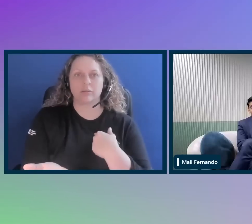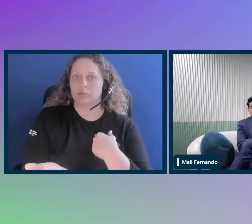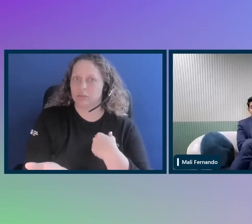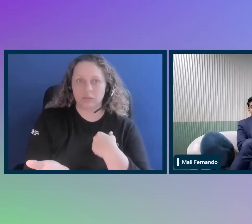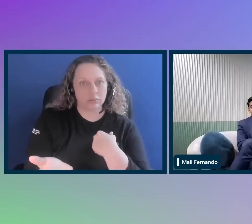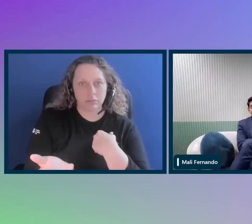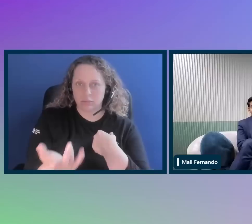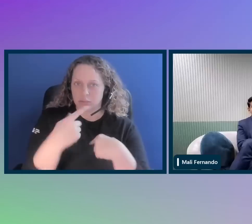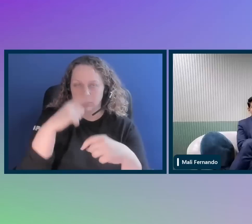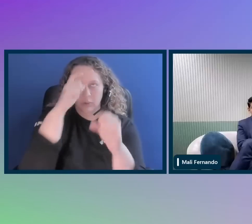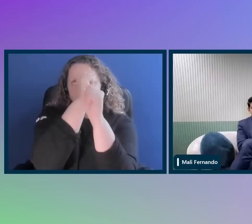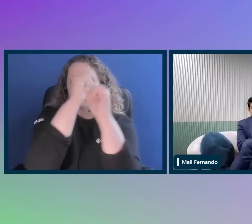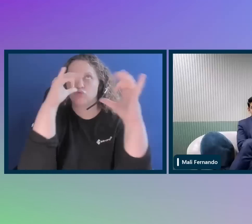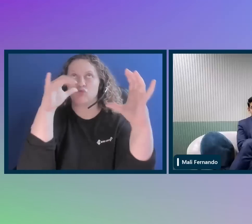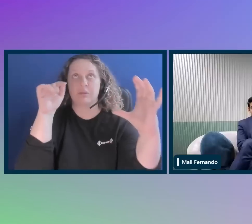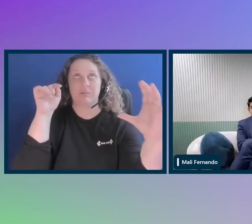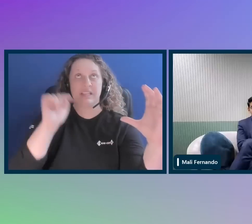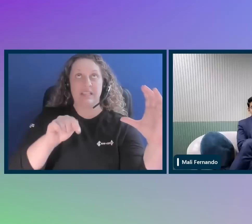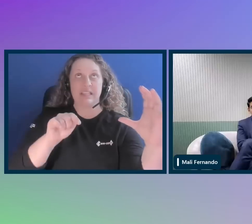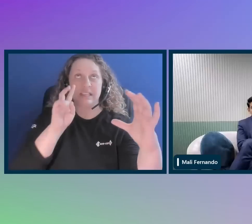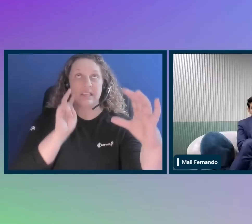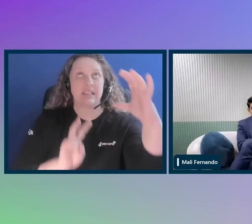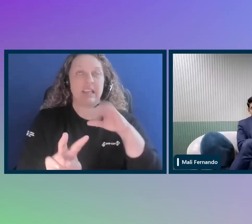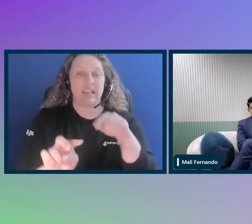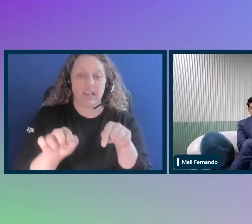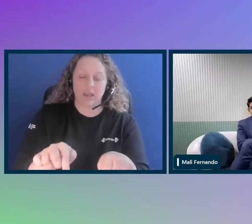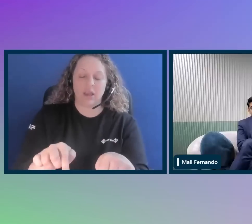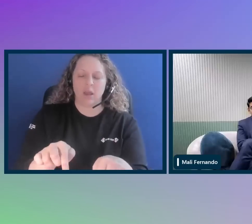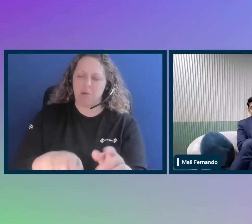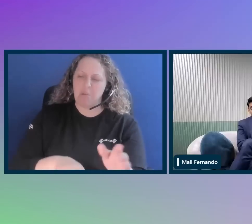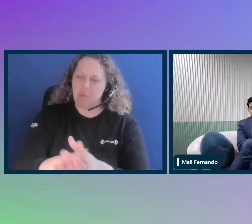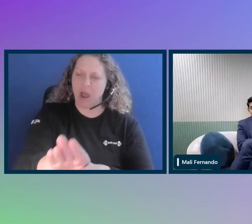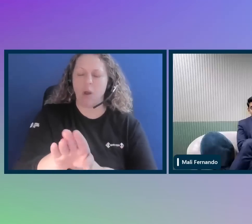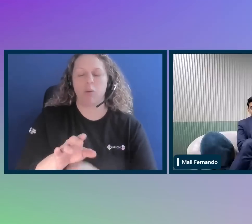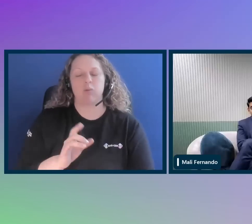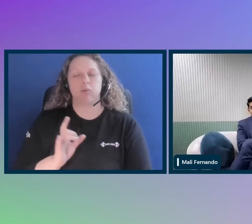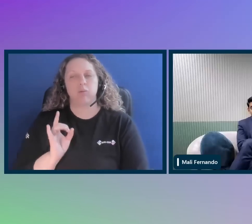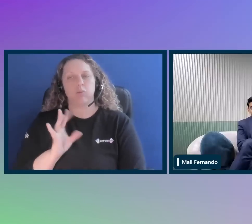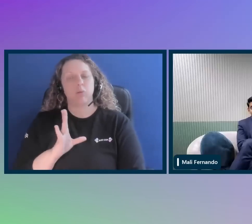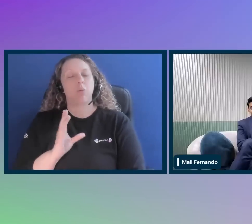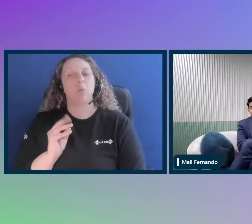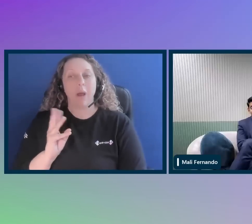we would've made quite so much progress. But of course, as with all things we recognize